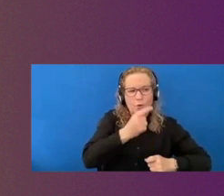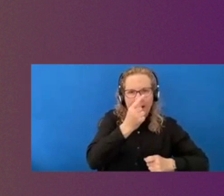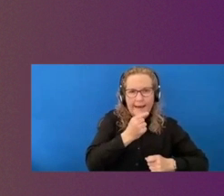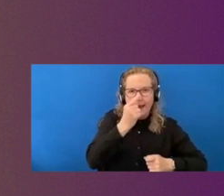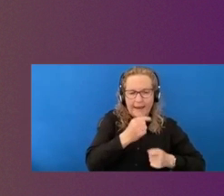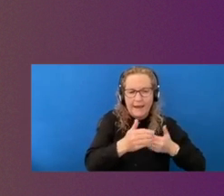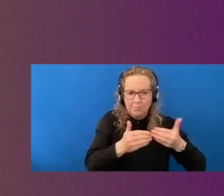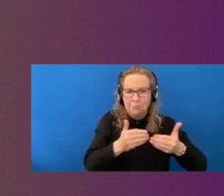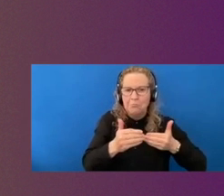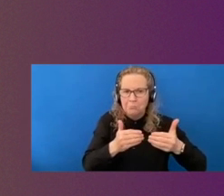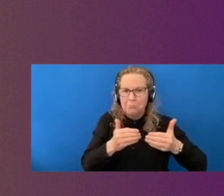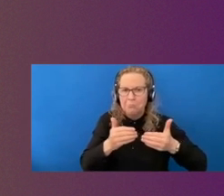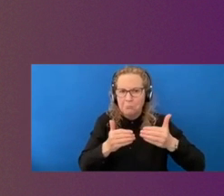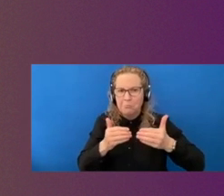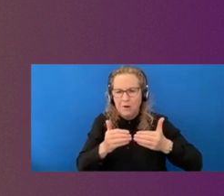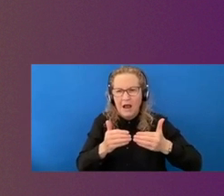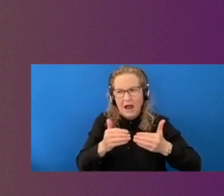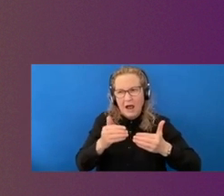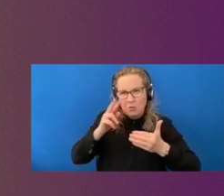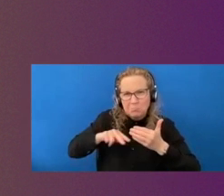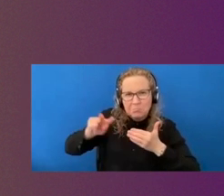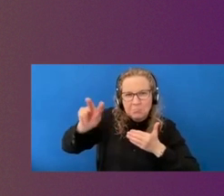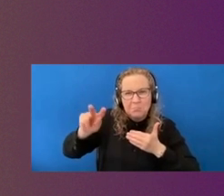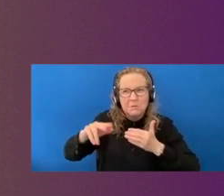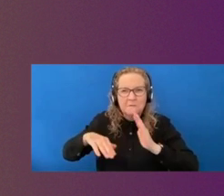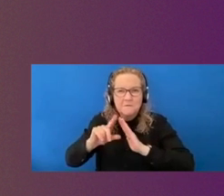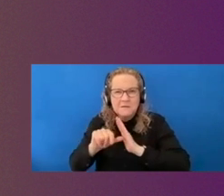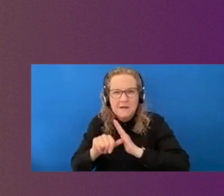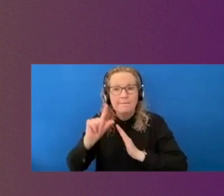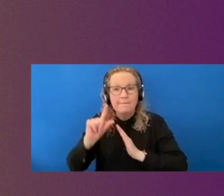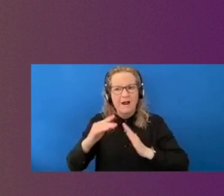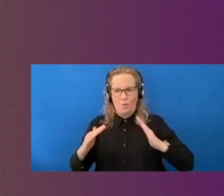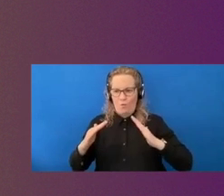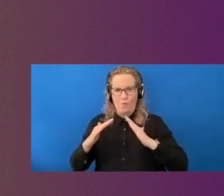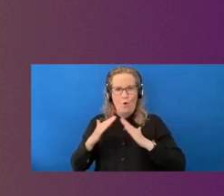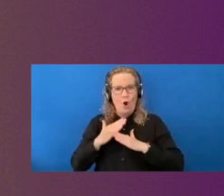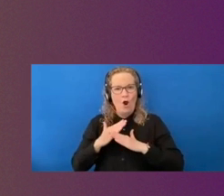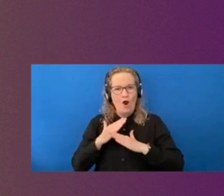into looking at full-time work but yeah the remote work component has definitely helped shape um